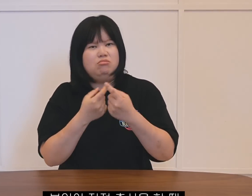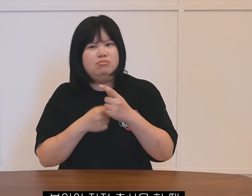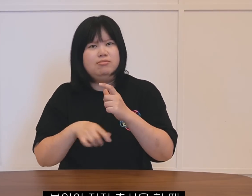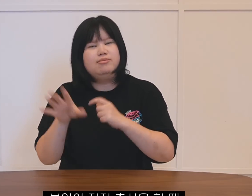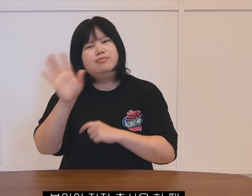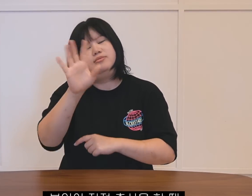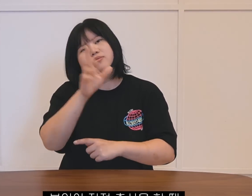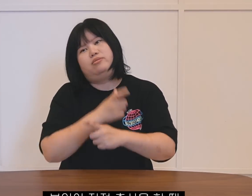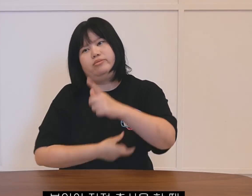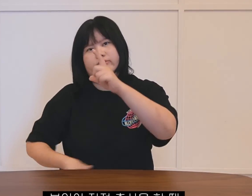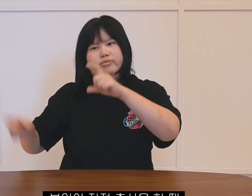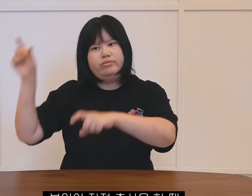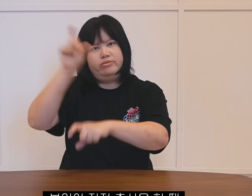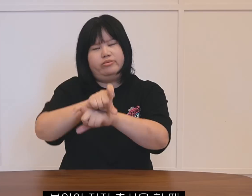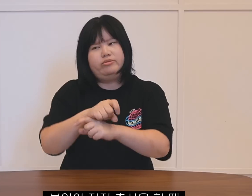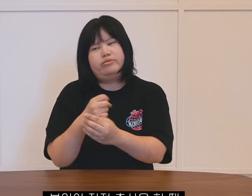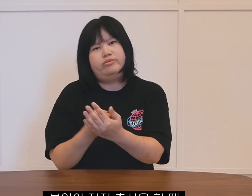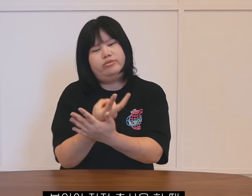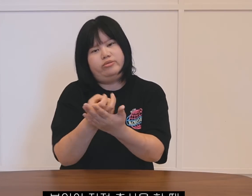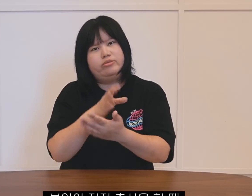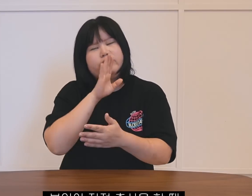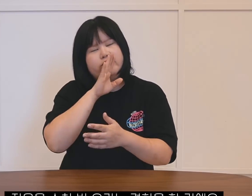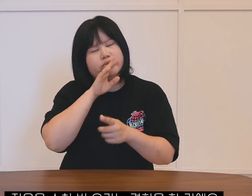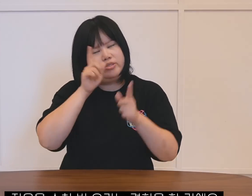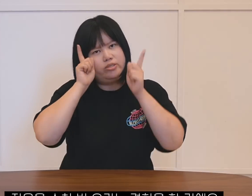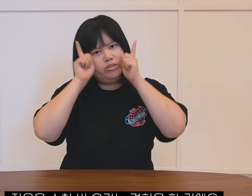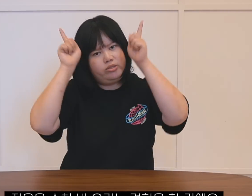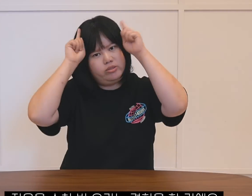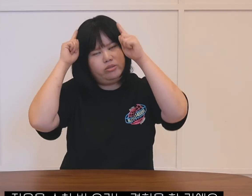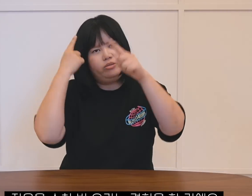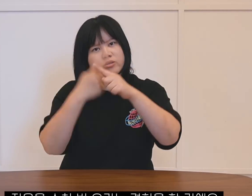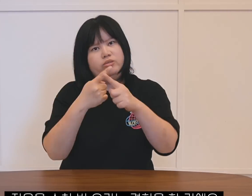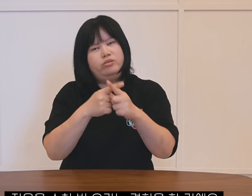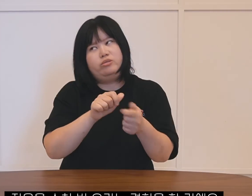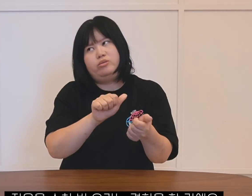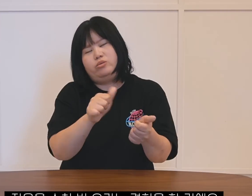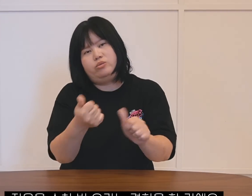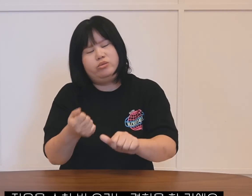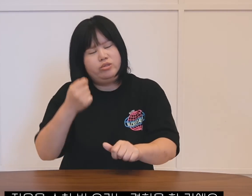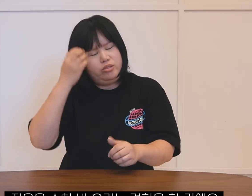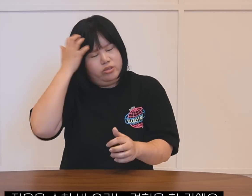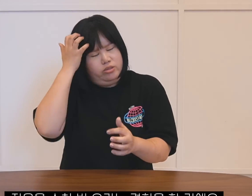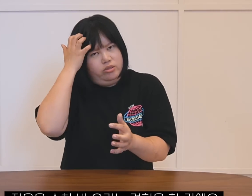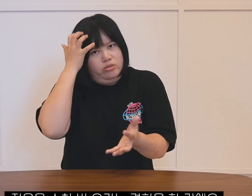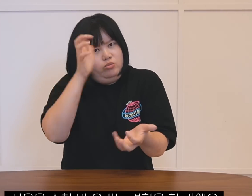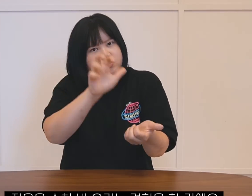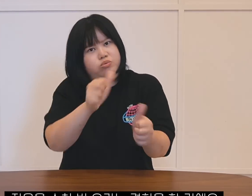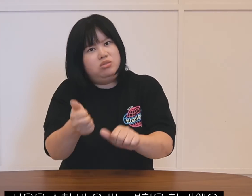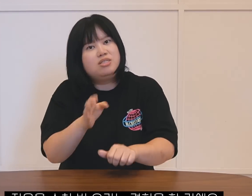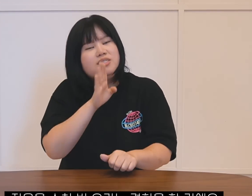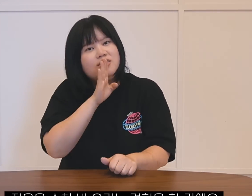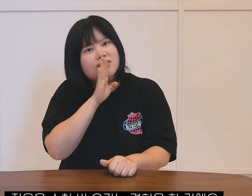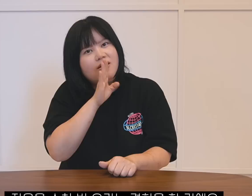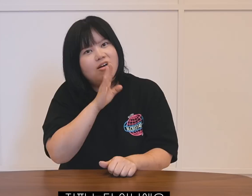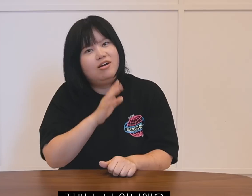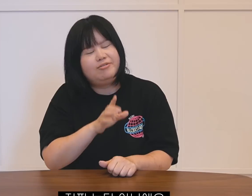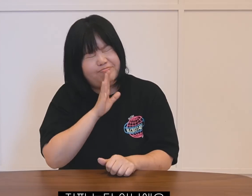You will go through hell thousands of times when you give birth yourself.